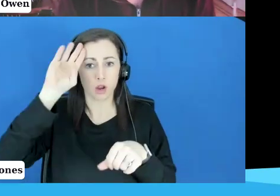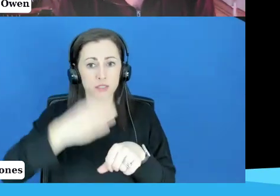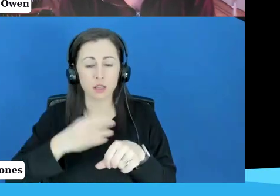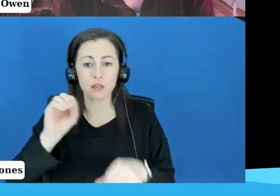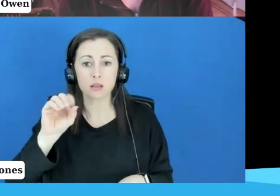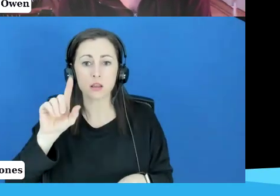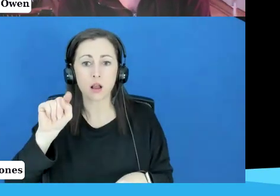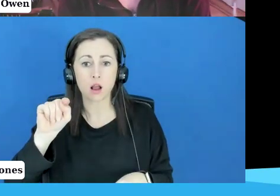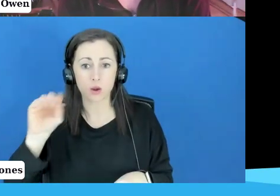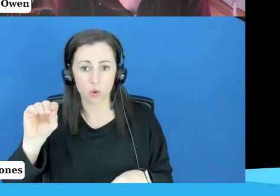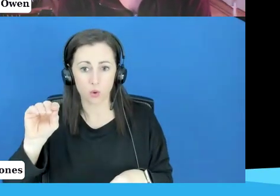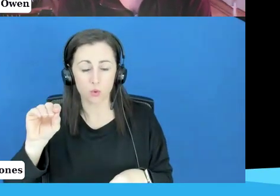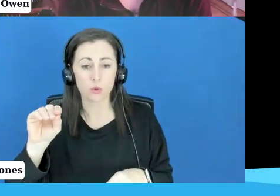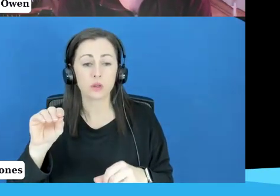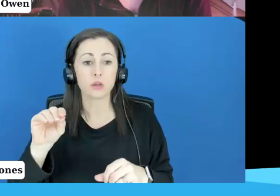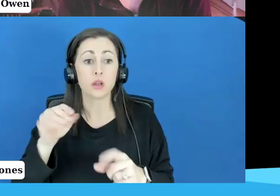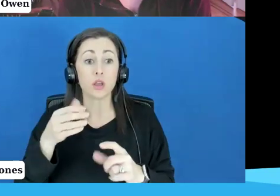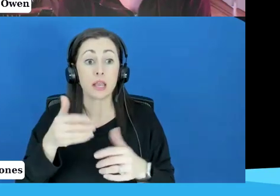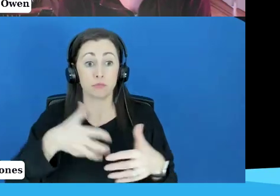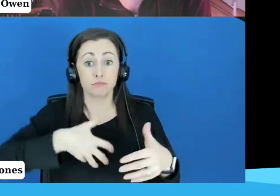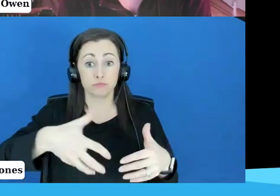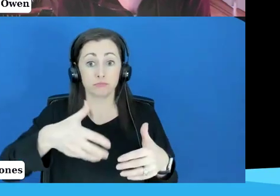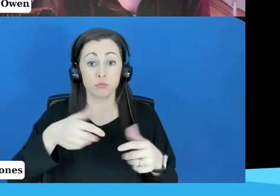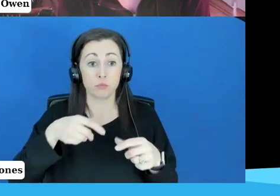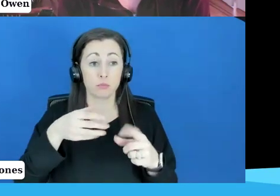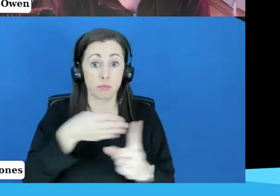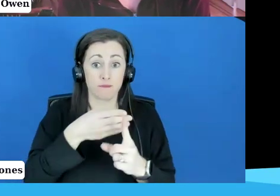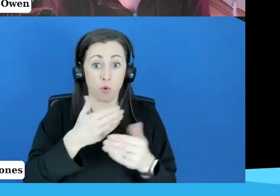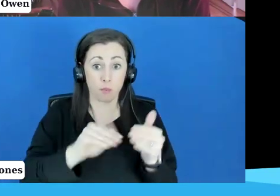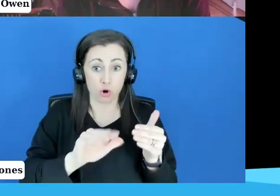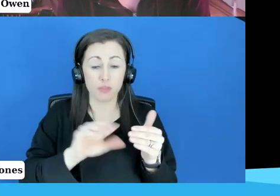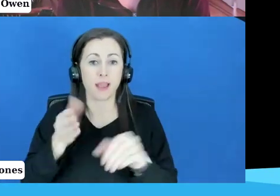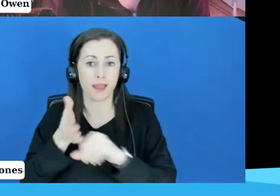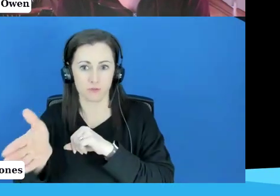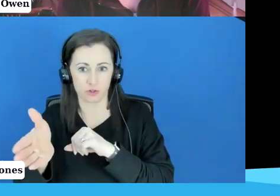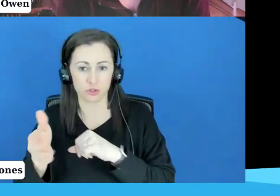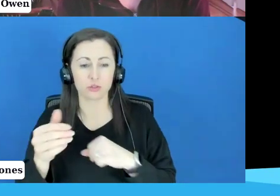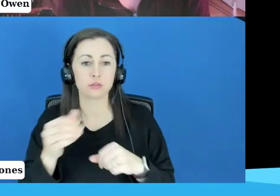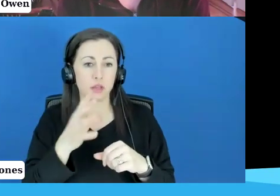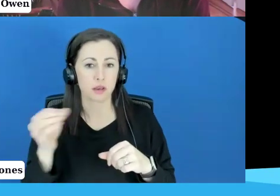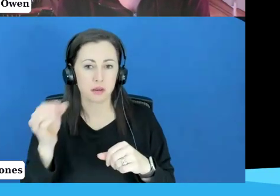and how her paralysis informs her understanding of parenthood. I'm just going to read a few brief sections